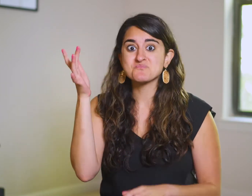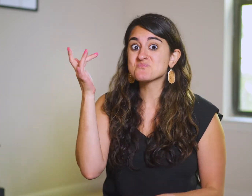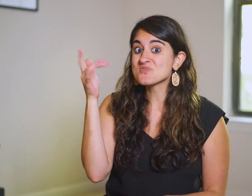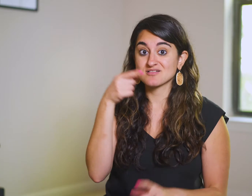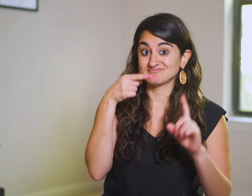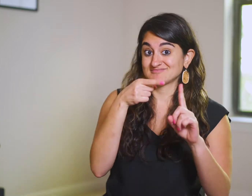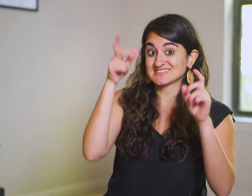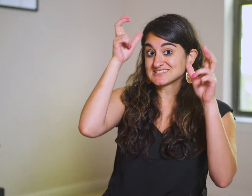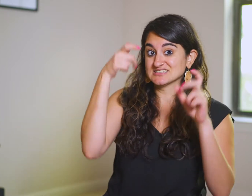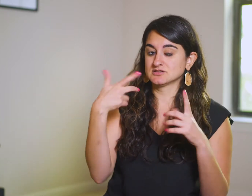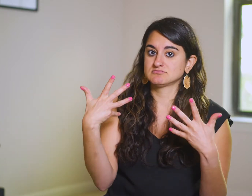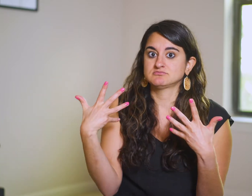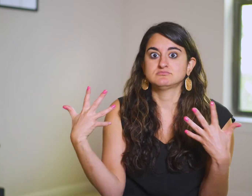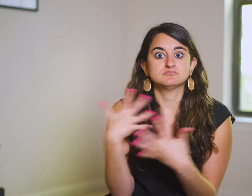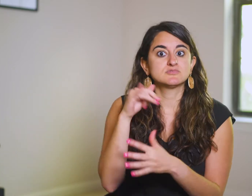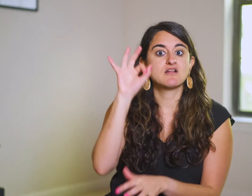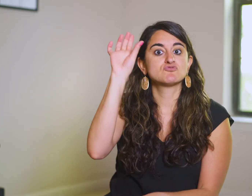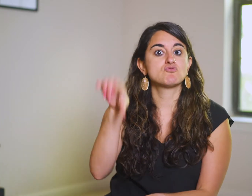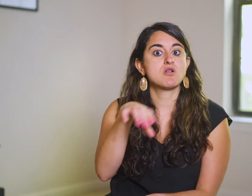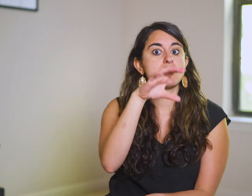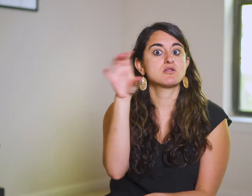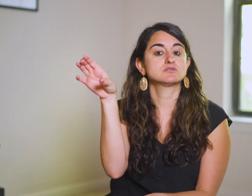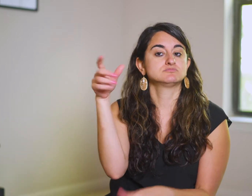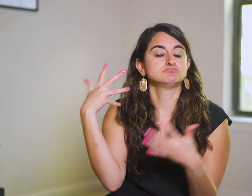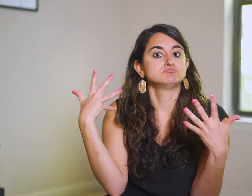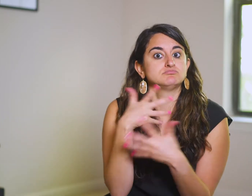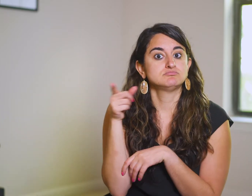Satan is more afraid of the cross than Jesus is,